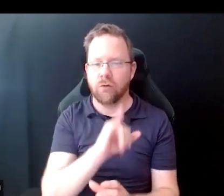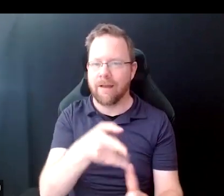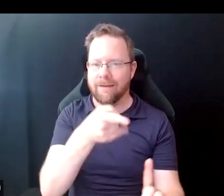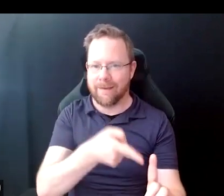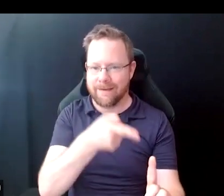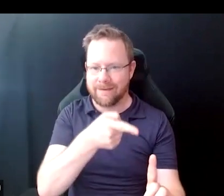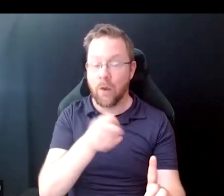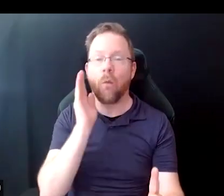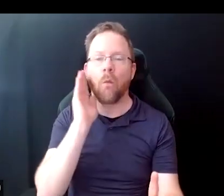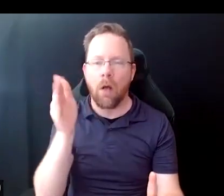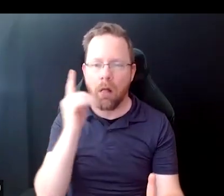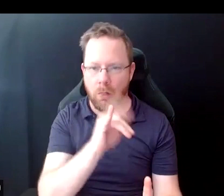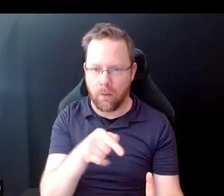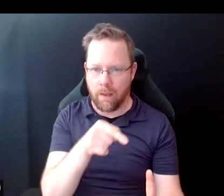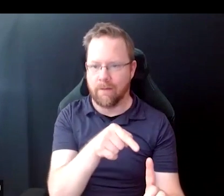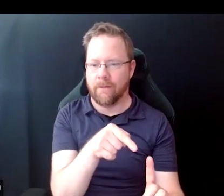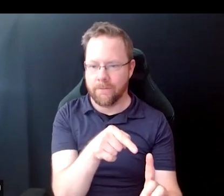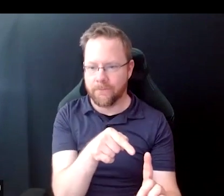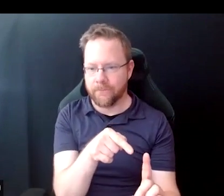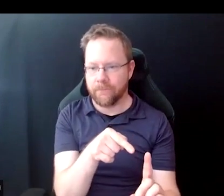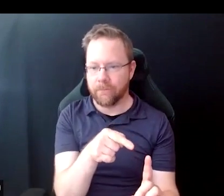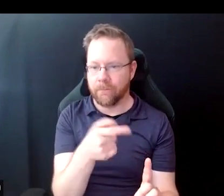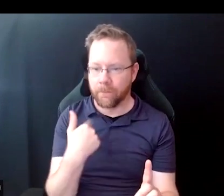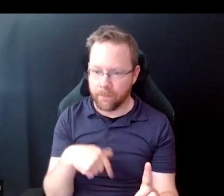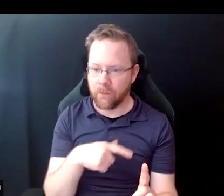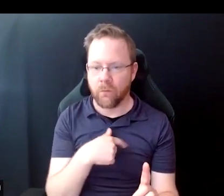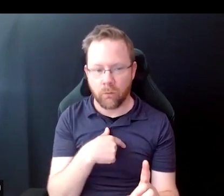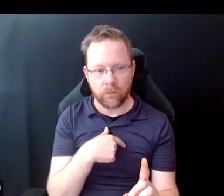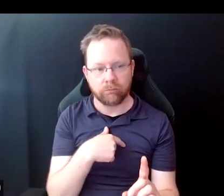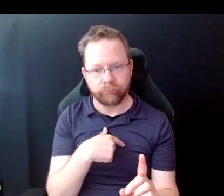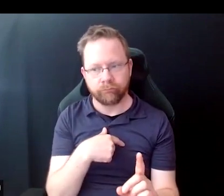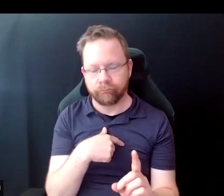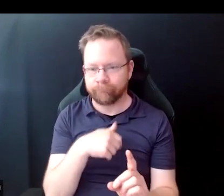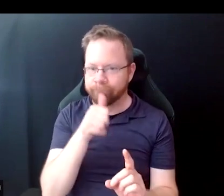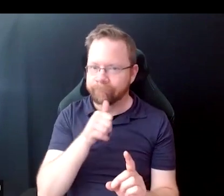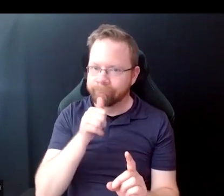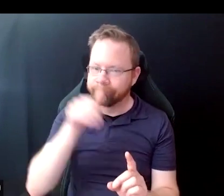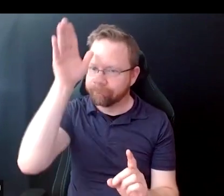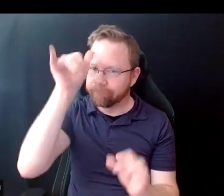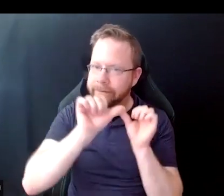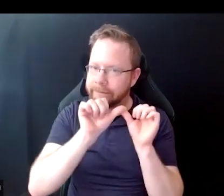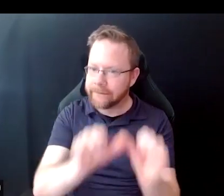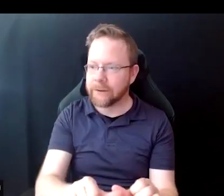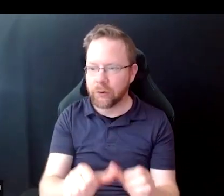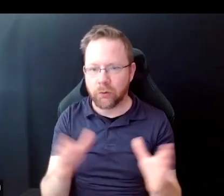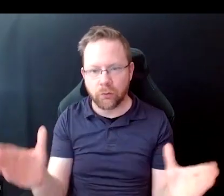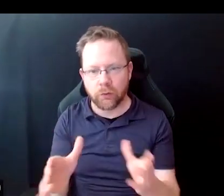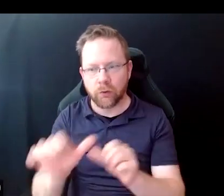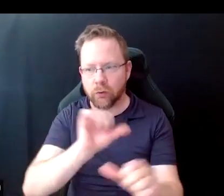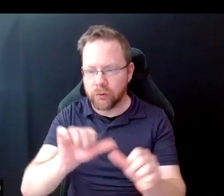This is what it will look like if we have the strength to keep going, and if we encourage one another and work together.